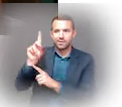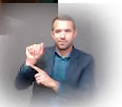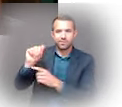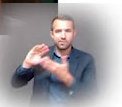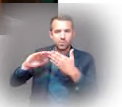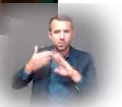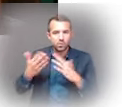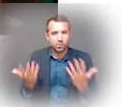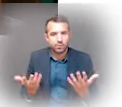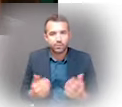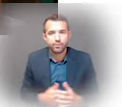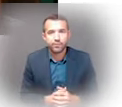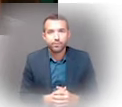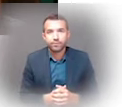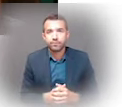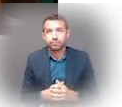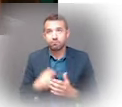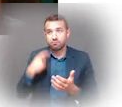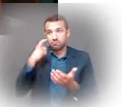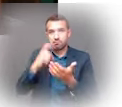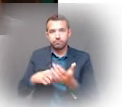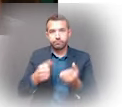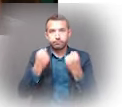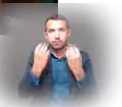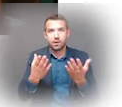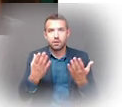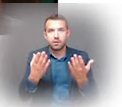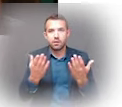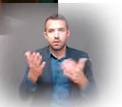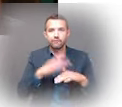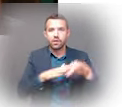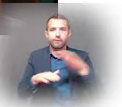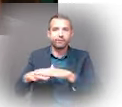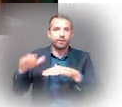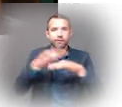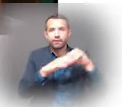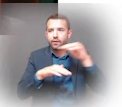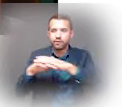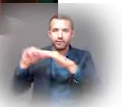There's obviously a lot of overlap, but I'm just curious if you can talk